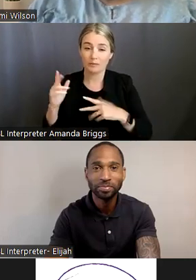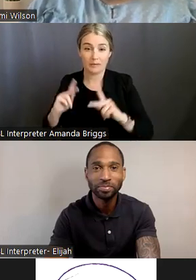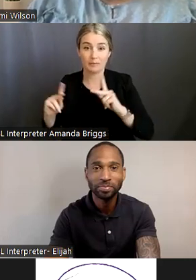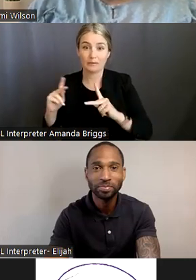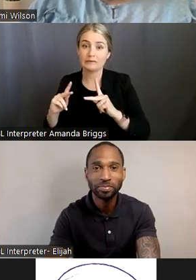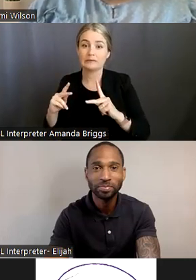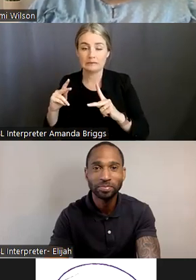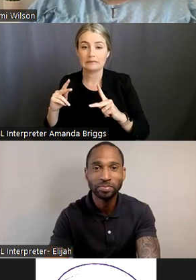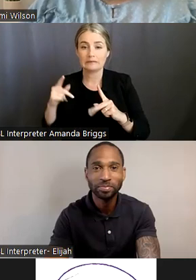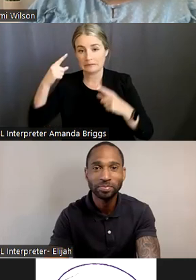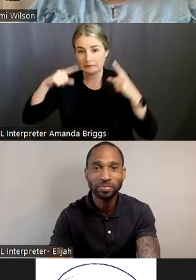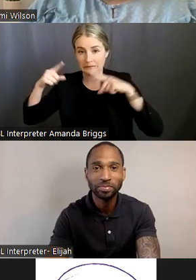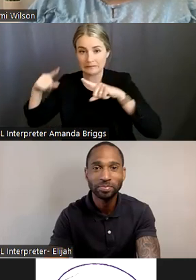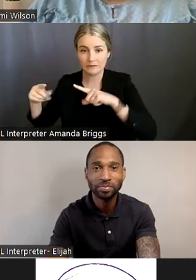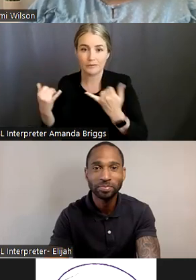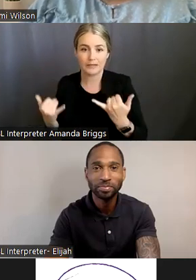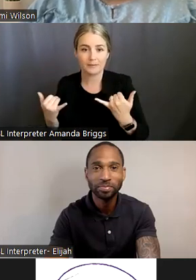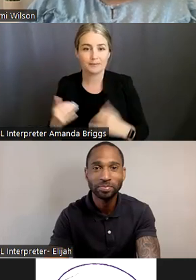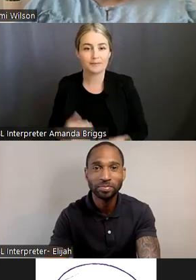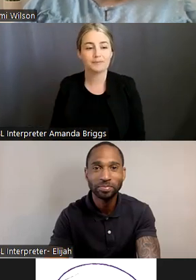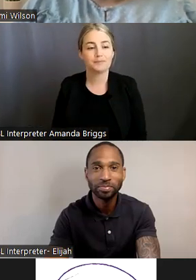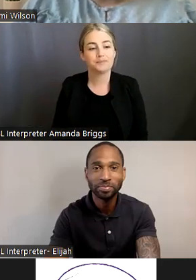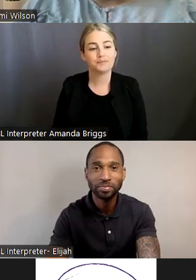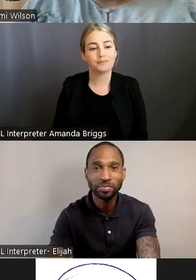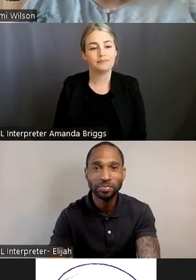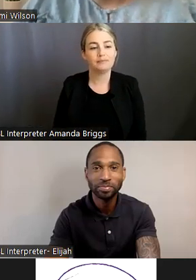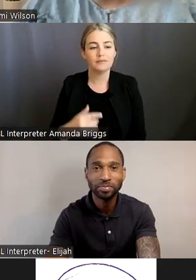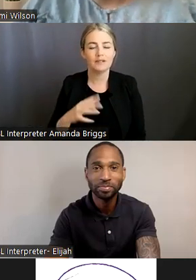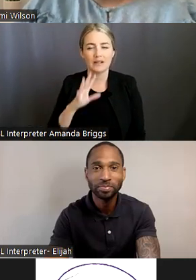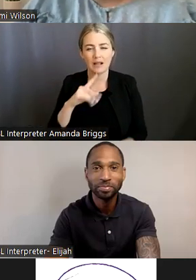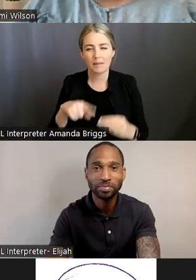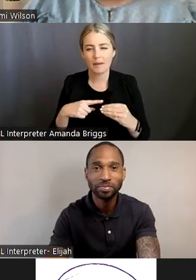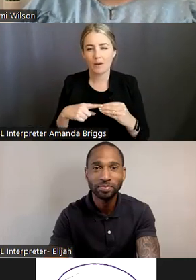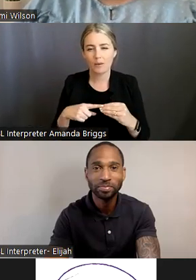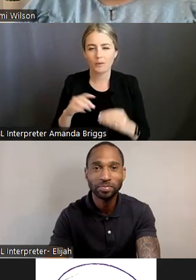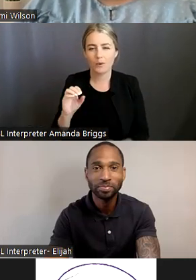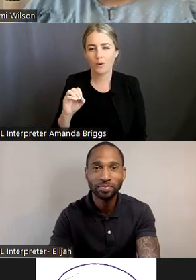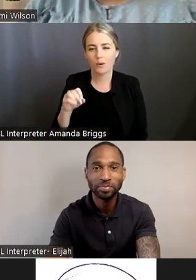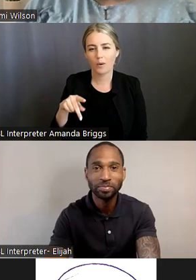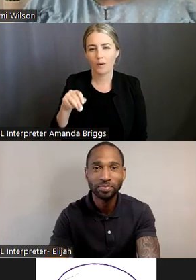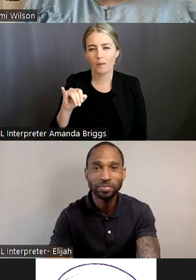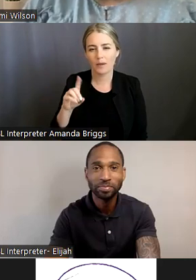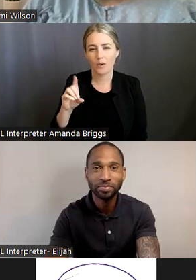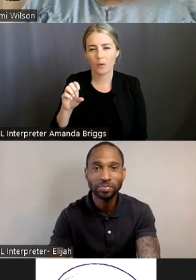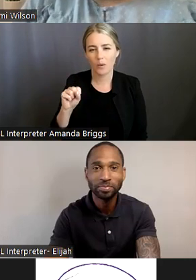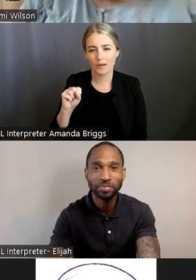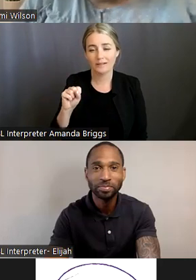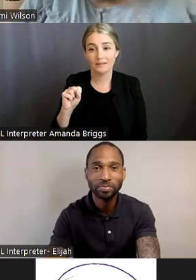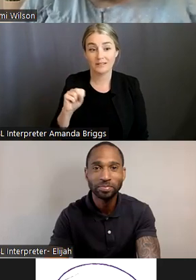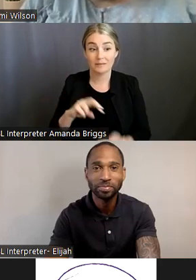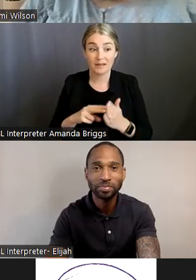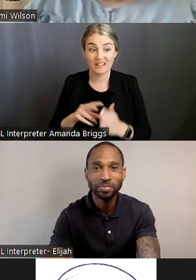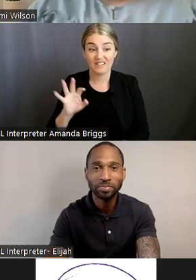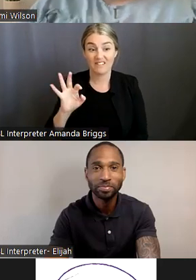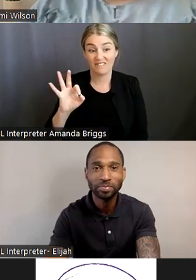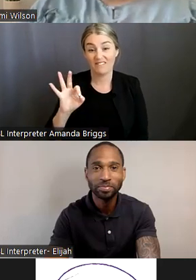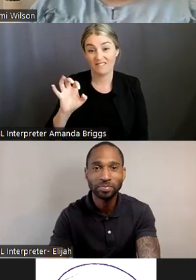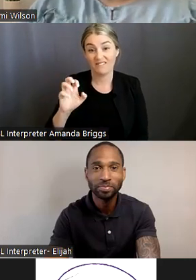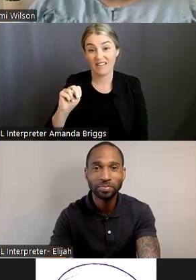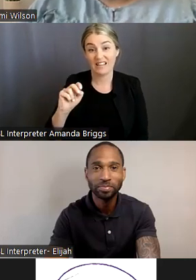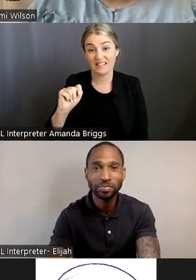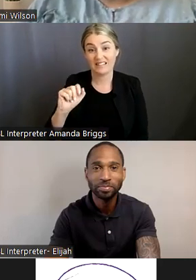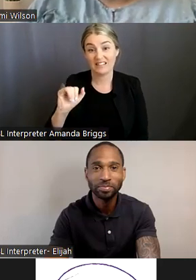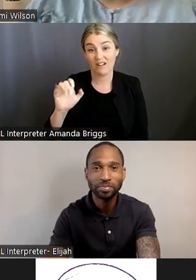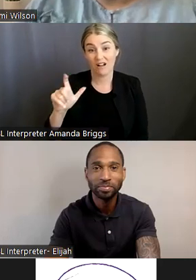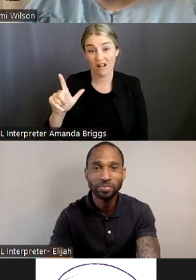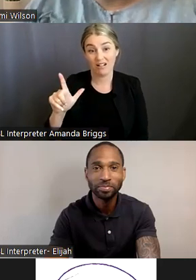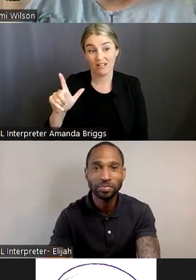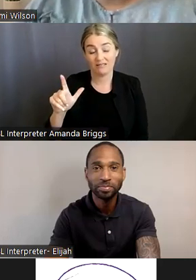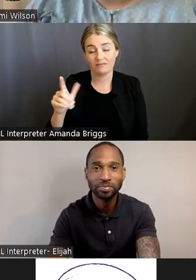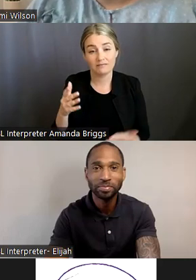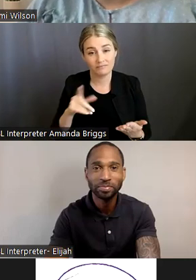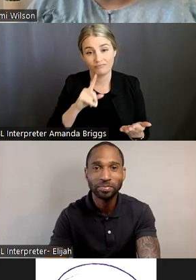So, when speaking about opioids, we cannot leave out fentanyl. So, as I'm sure most of